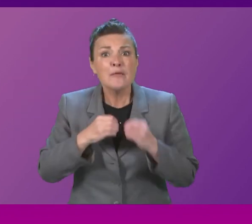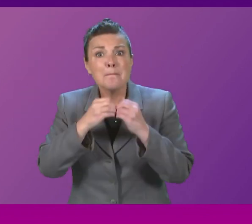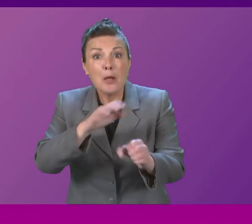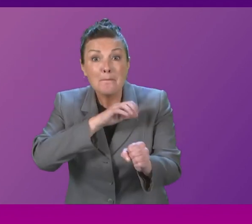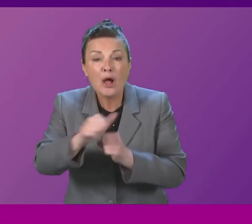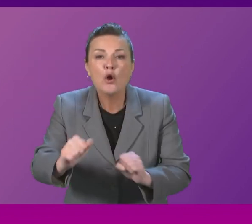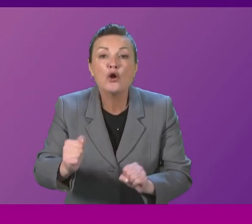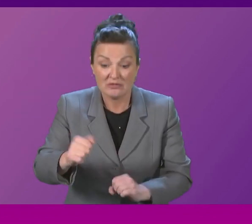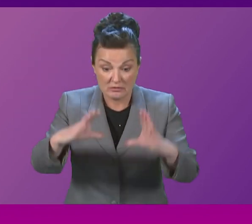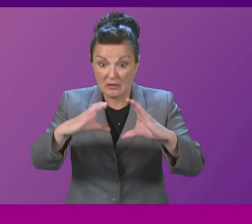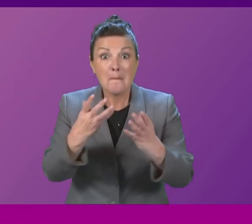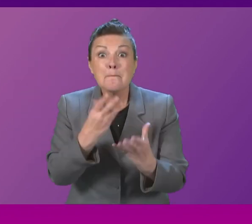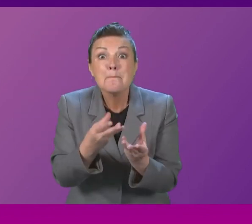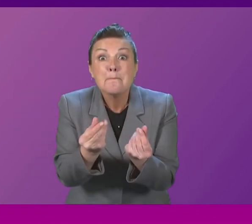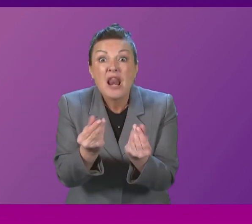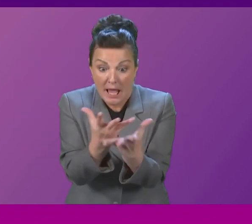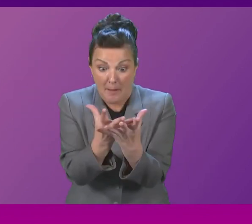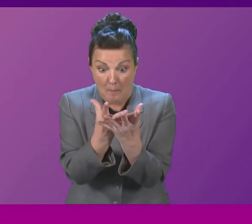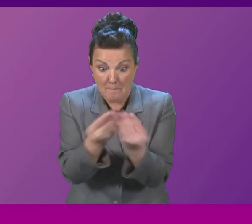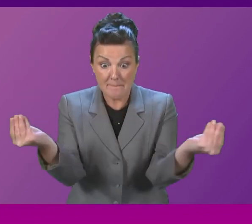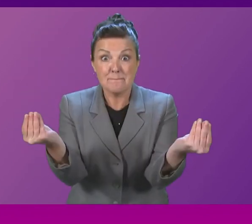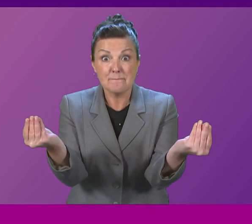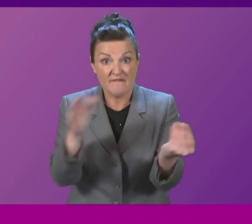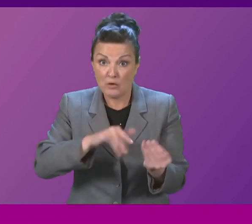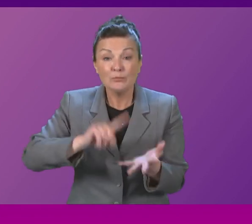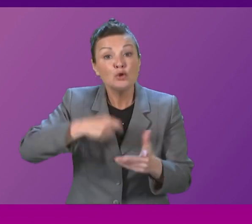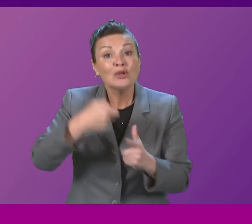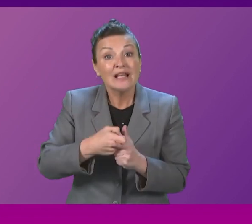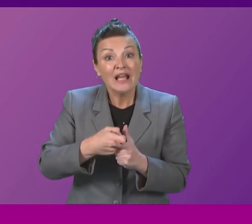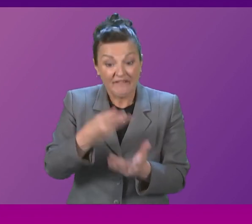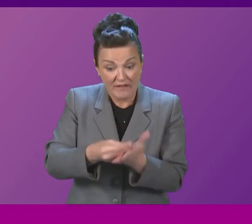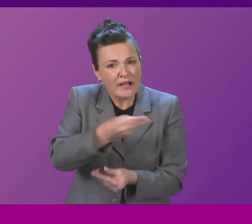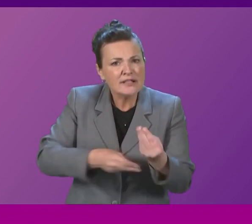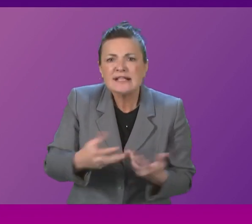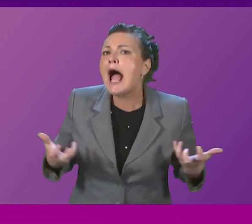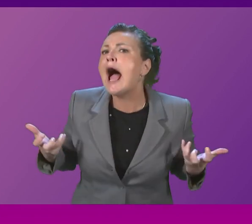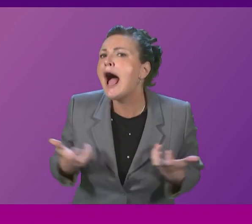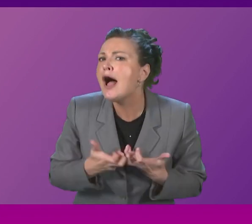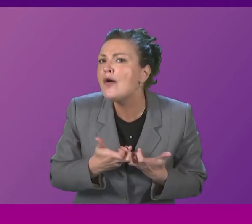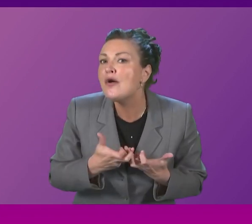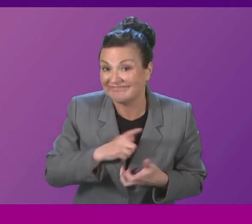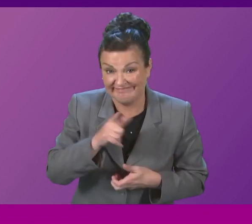black hole at the heart of the UK finances, caused largely by a combination of Brexit